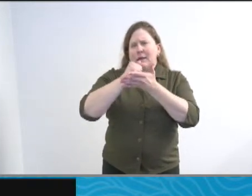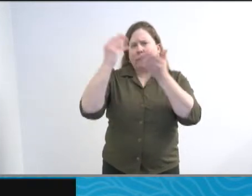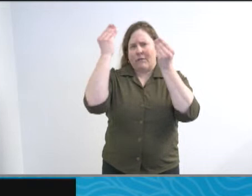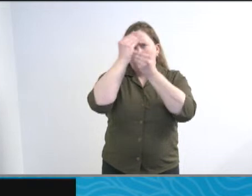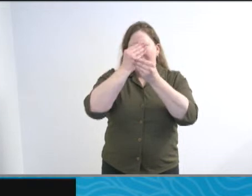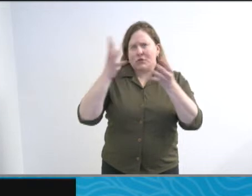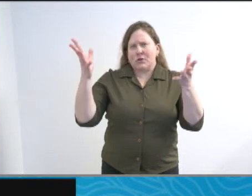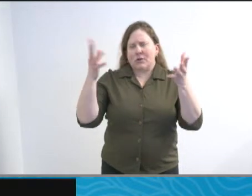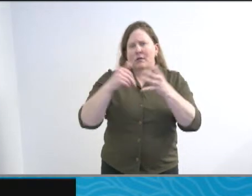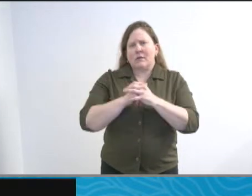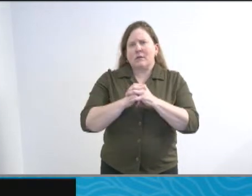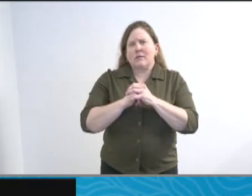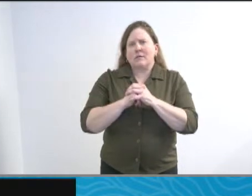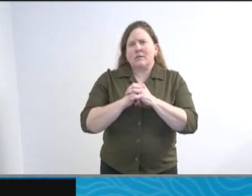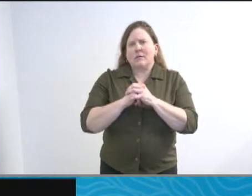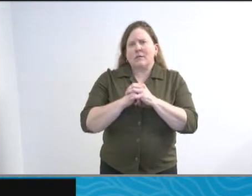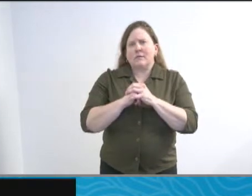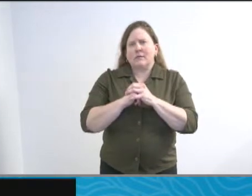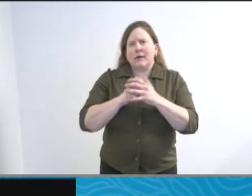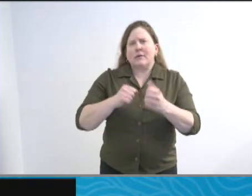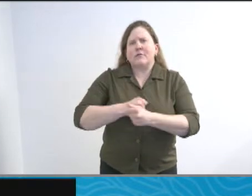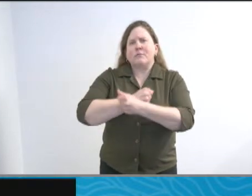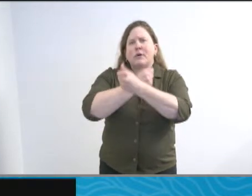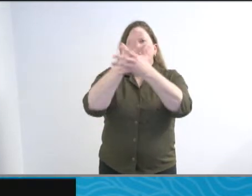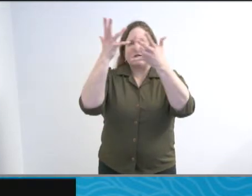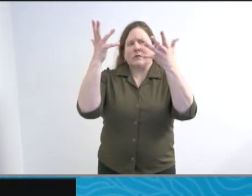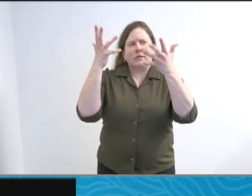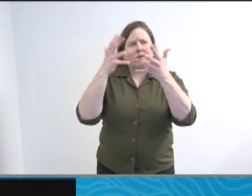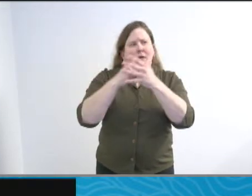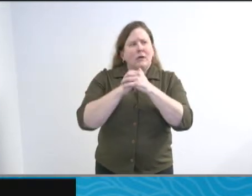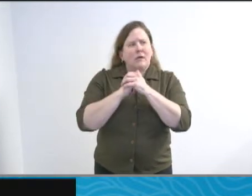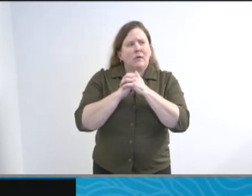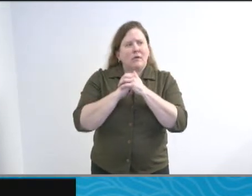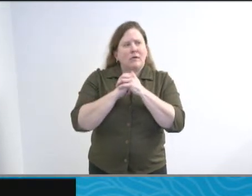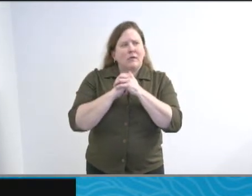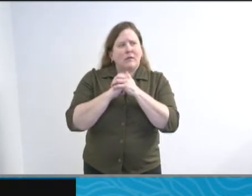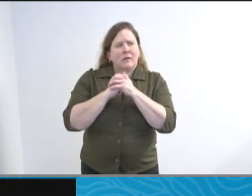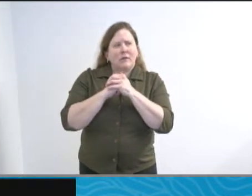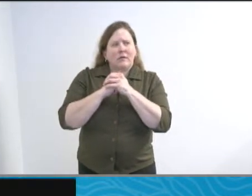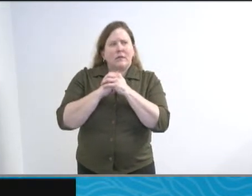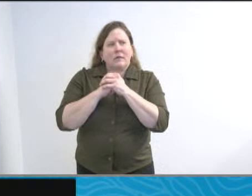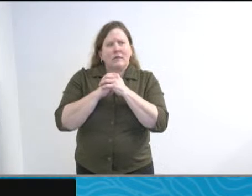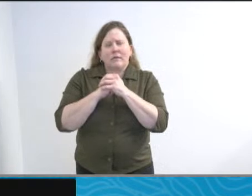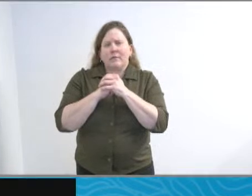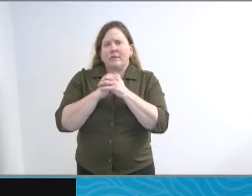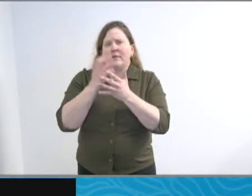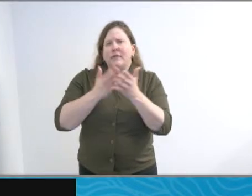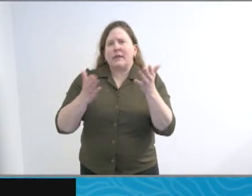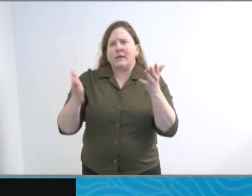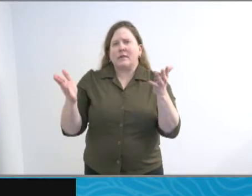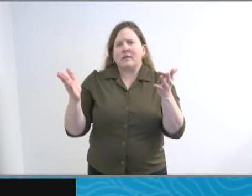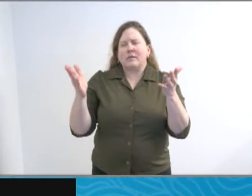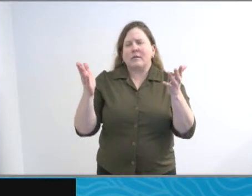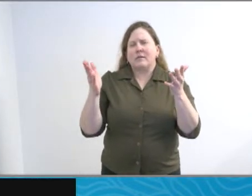aspirational thoughts, things that our district should keep, should consider aspirational for the future.